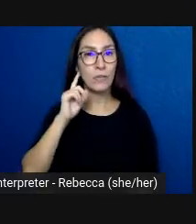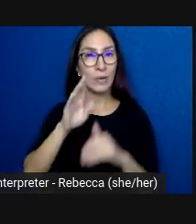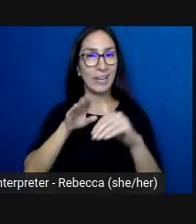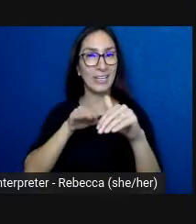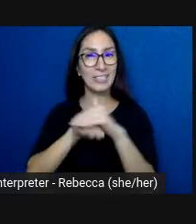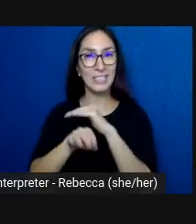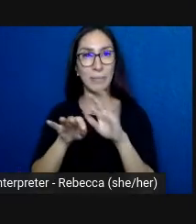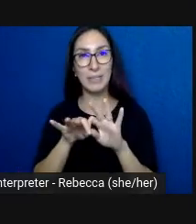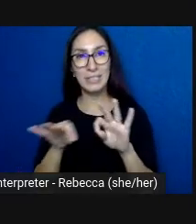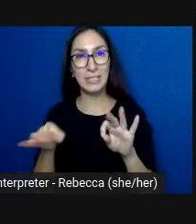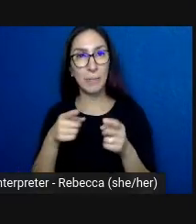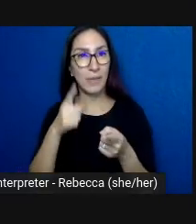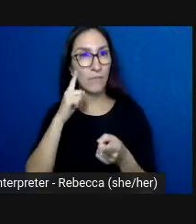actually it's two ways.